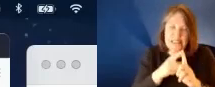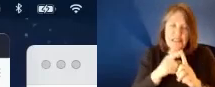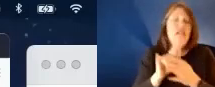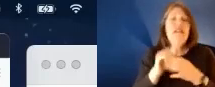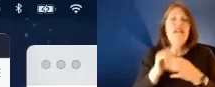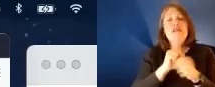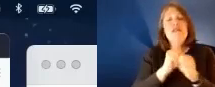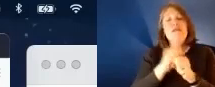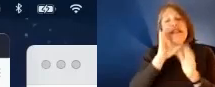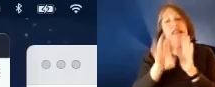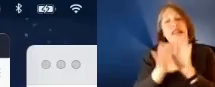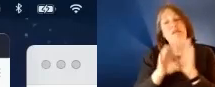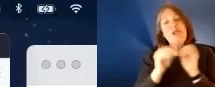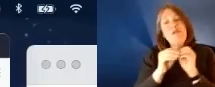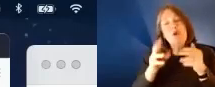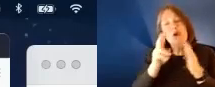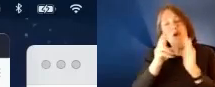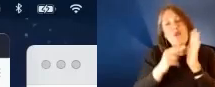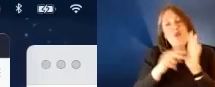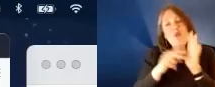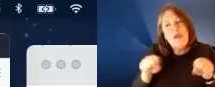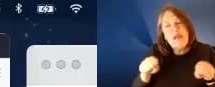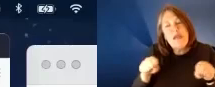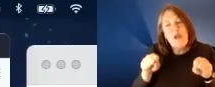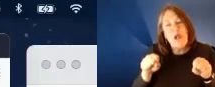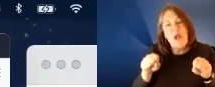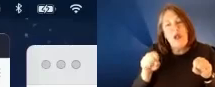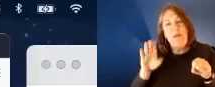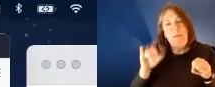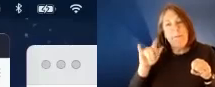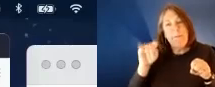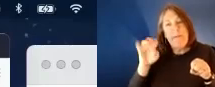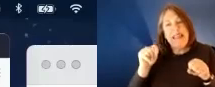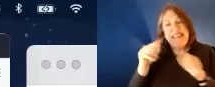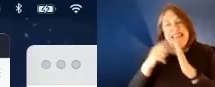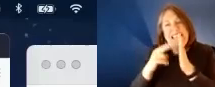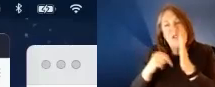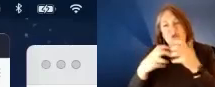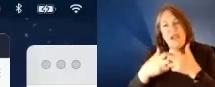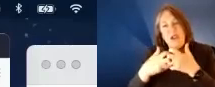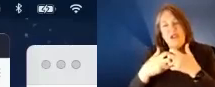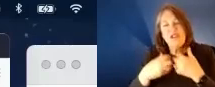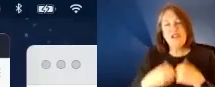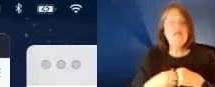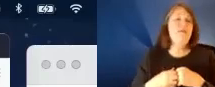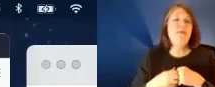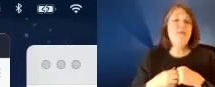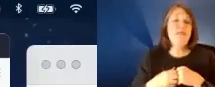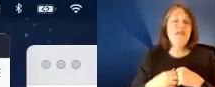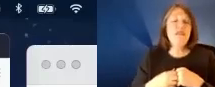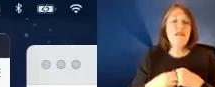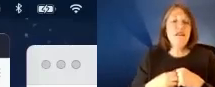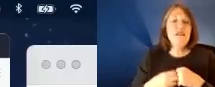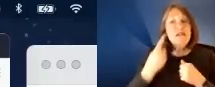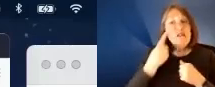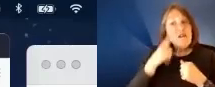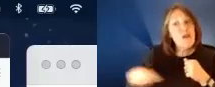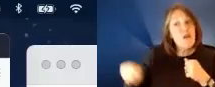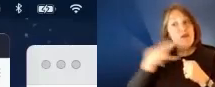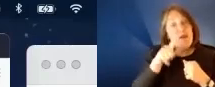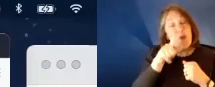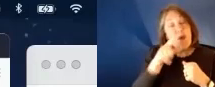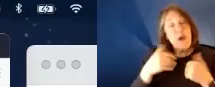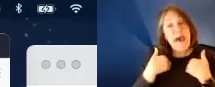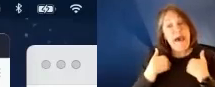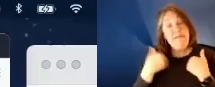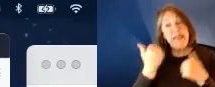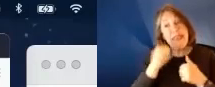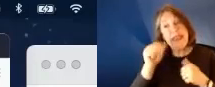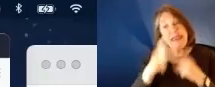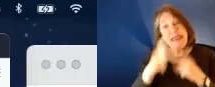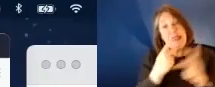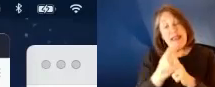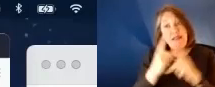06:59:58 image readable by text readers, so for those of you who have any kind of visual